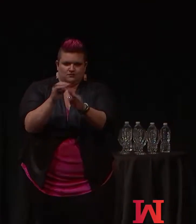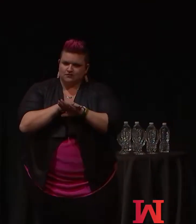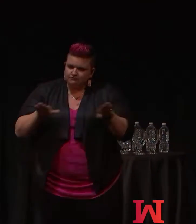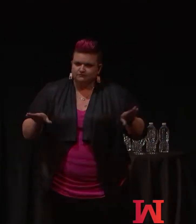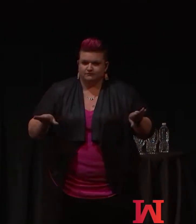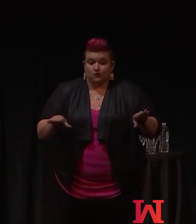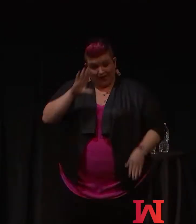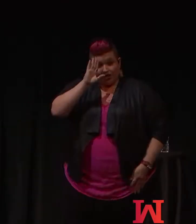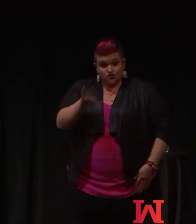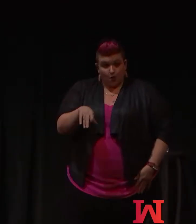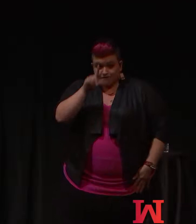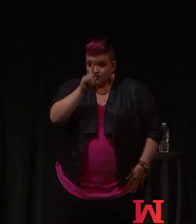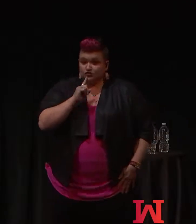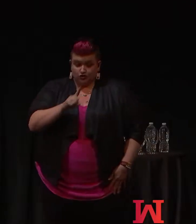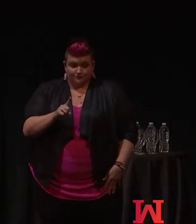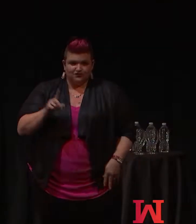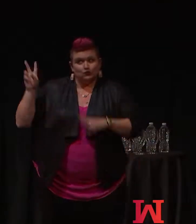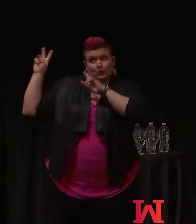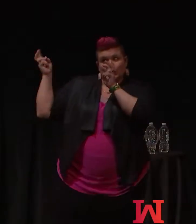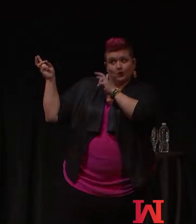What I know for sure, to quote Oprah,